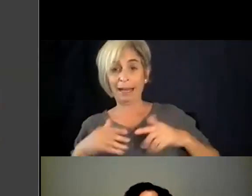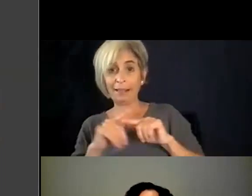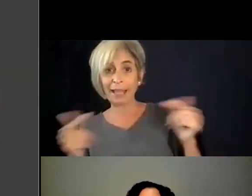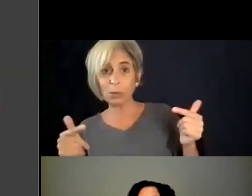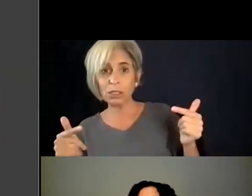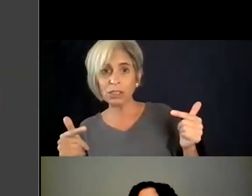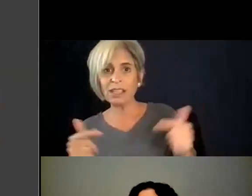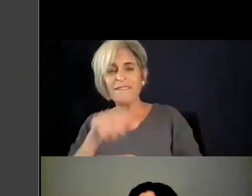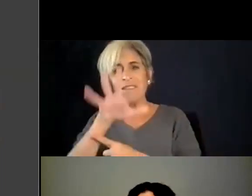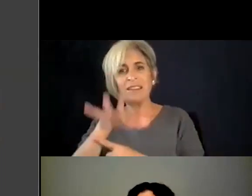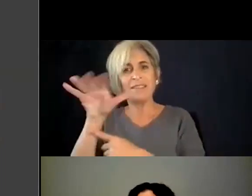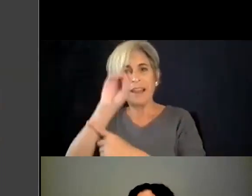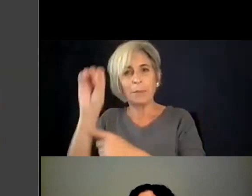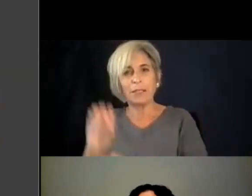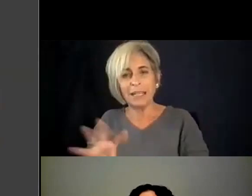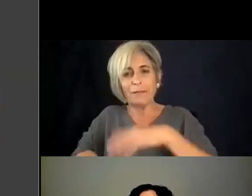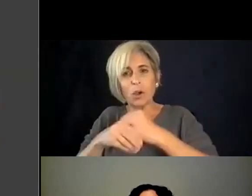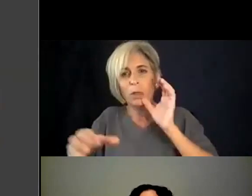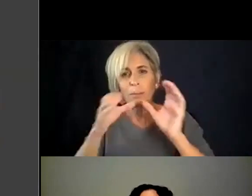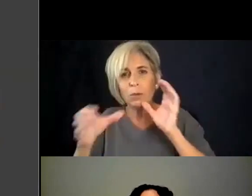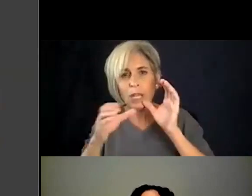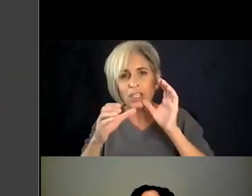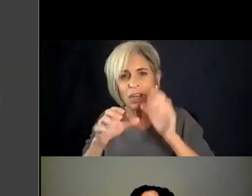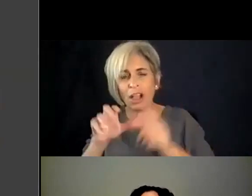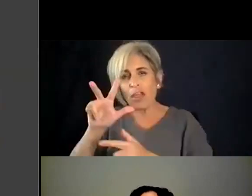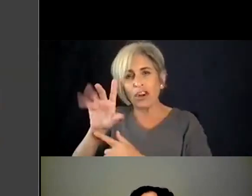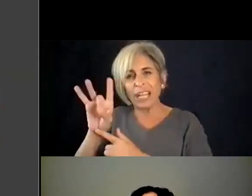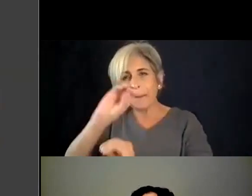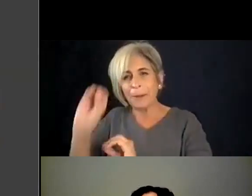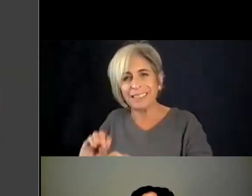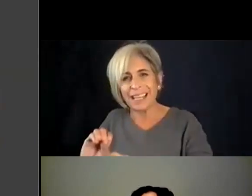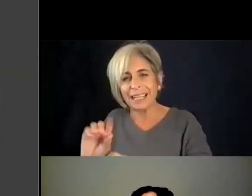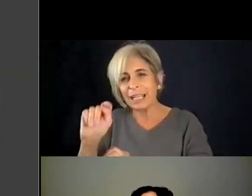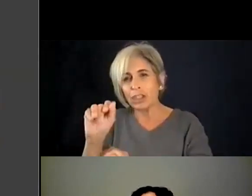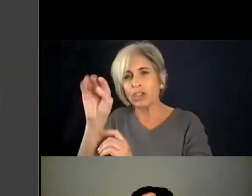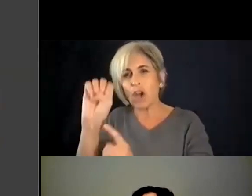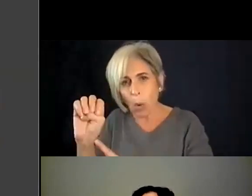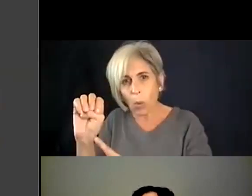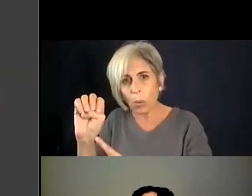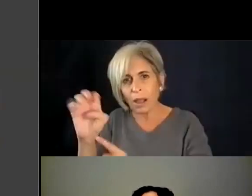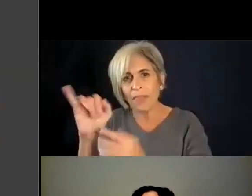38 percent is related to tone that means just seven percent for the spoken word